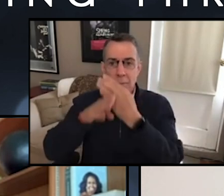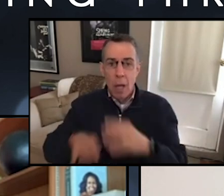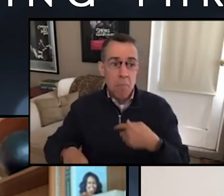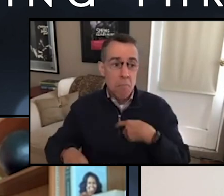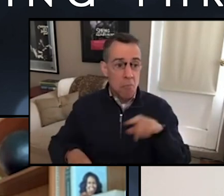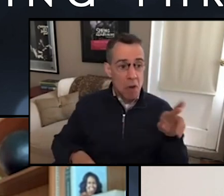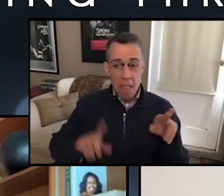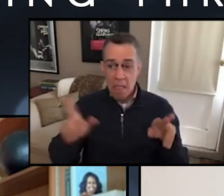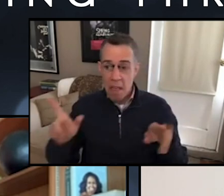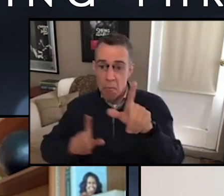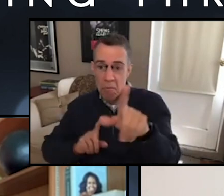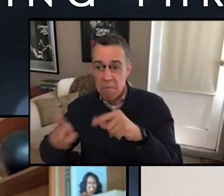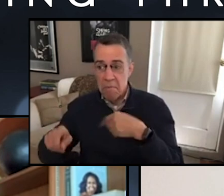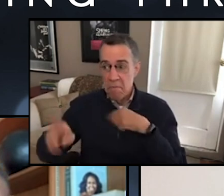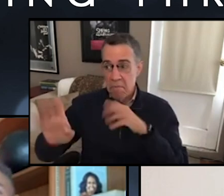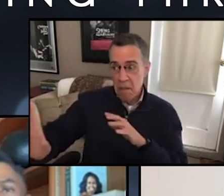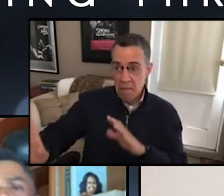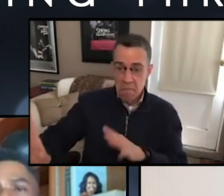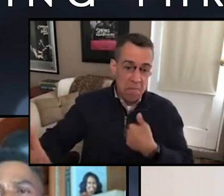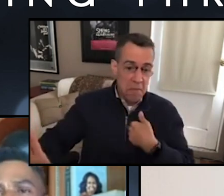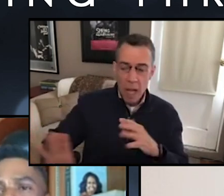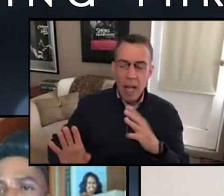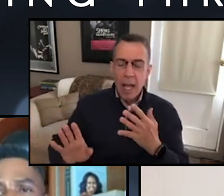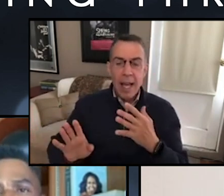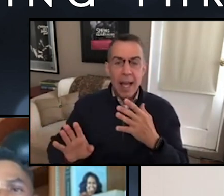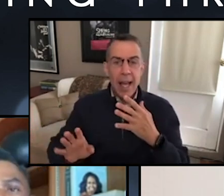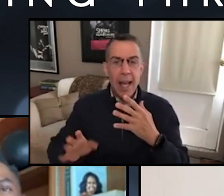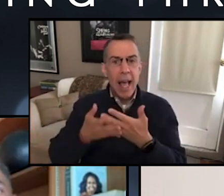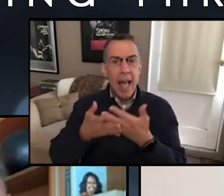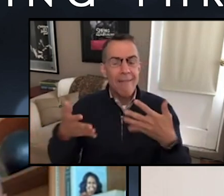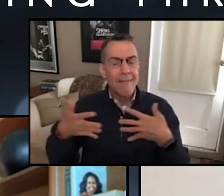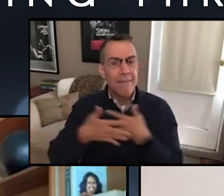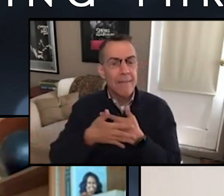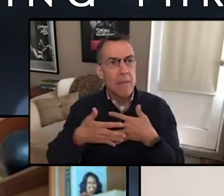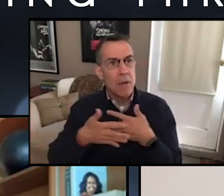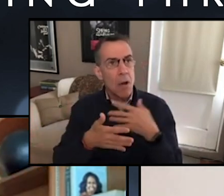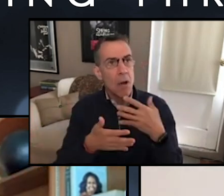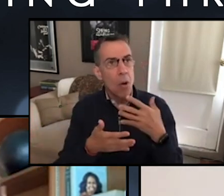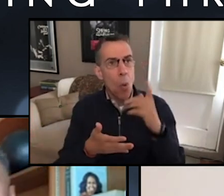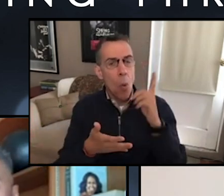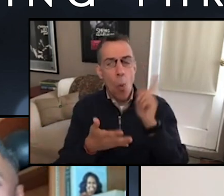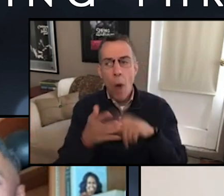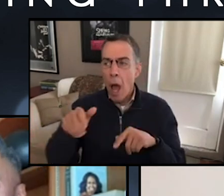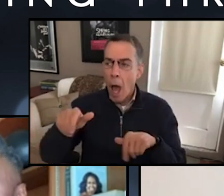that side." And just this, a lot of fear of what those other people are doing or